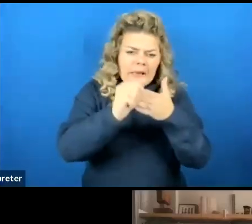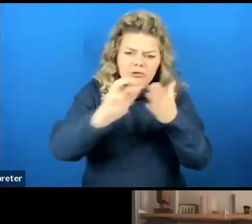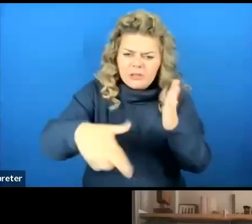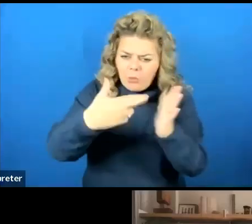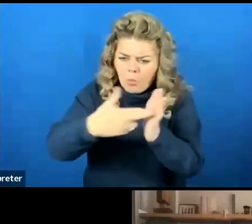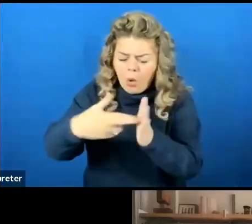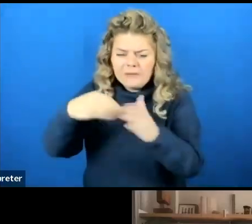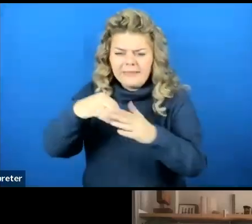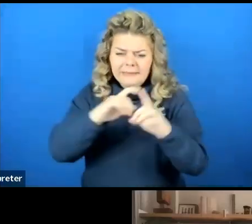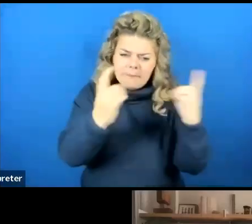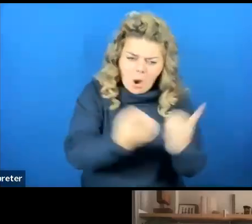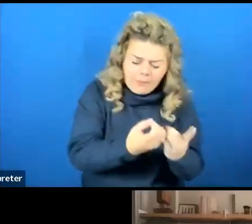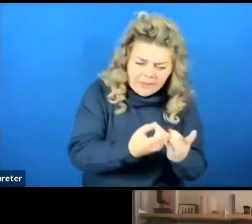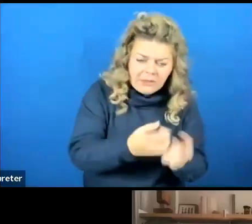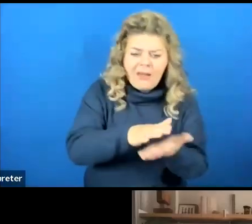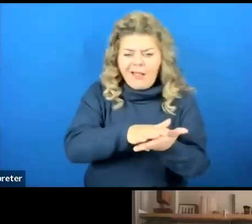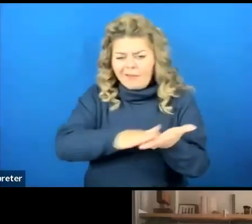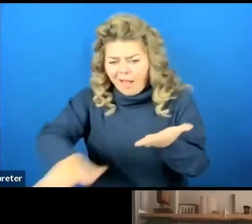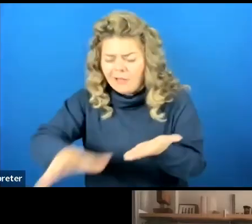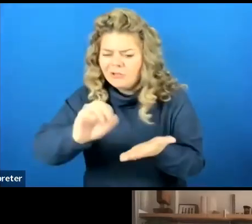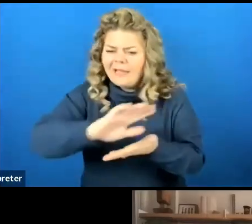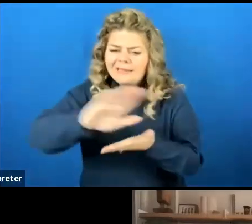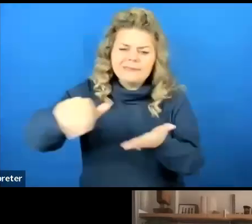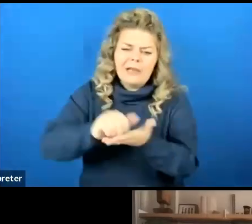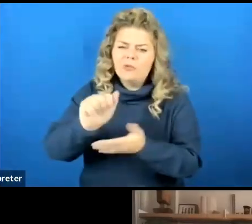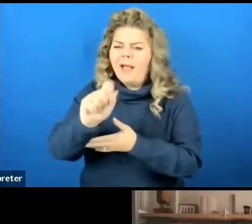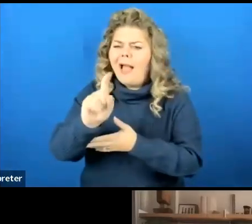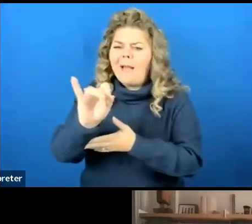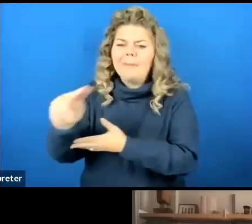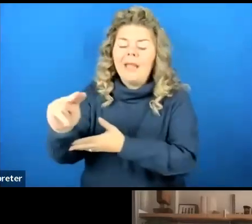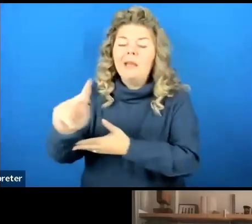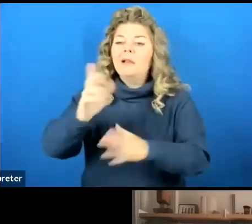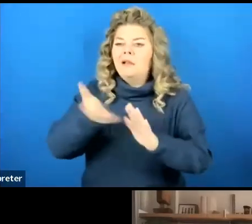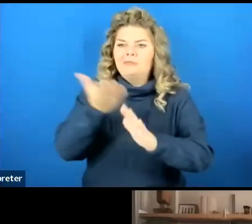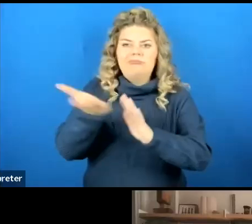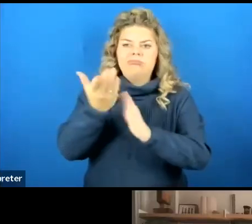college depart and central administration levels, doing her almost 25 years.